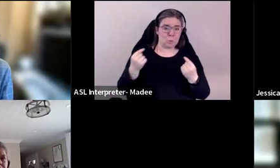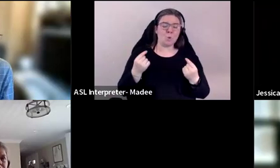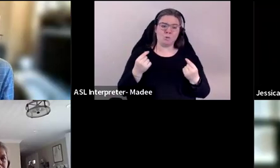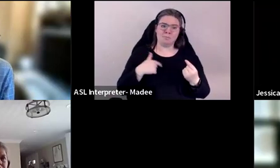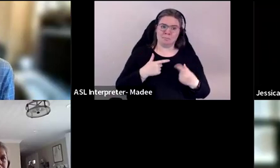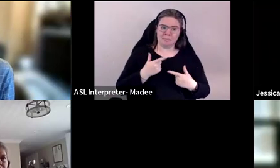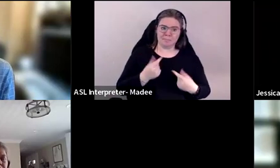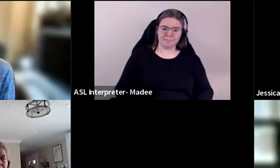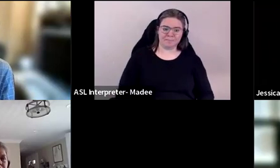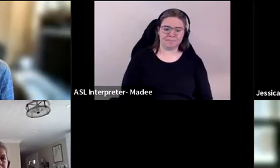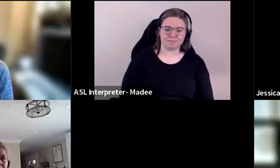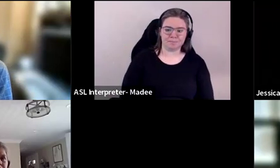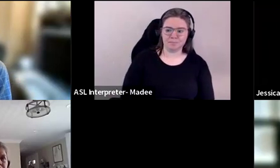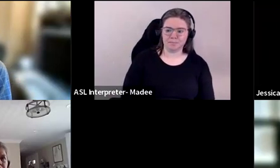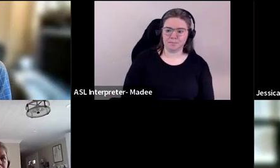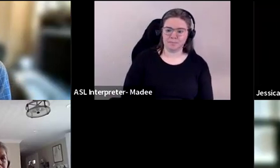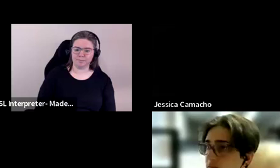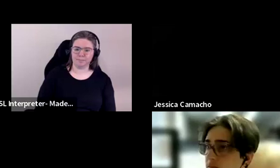Rebecca /APRIL: Joan also has her hand raised. Joan.